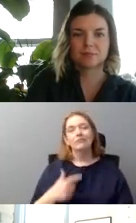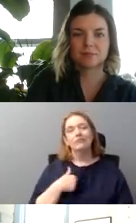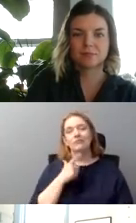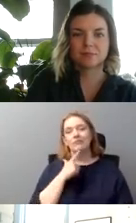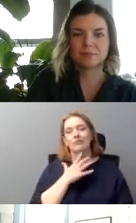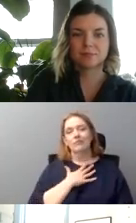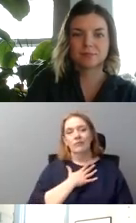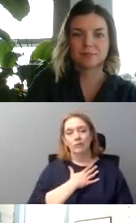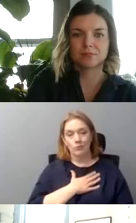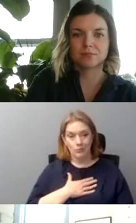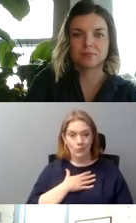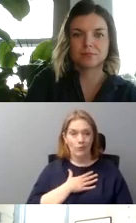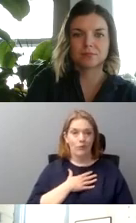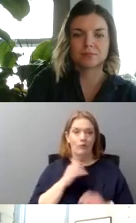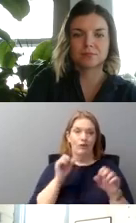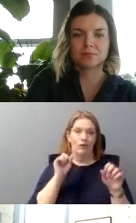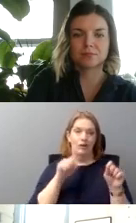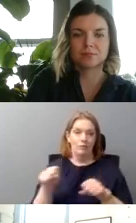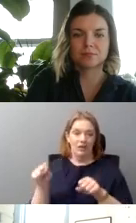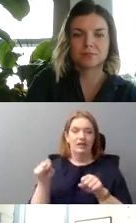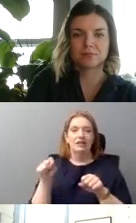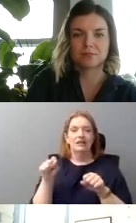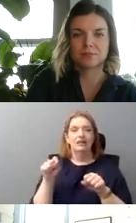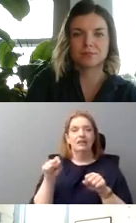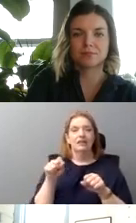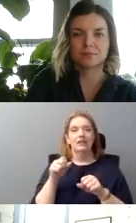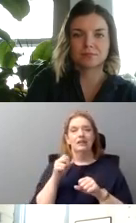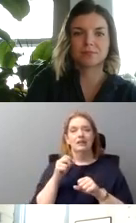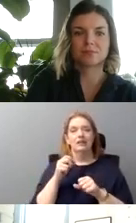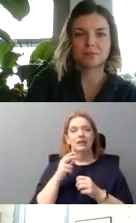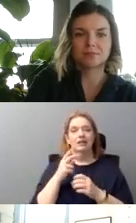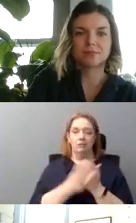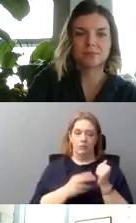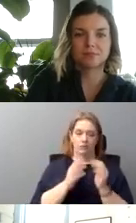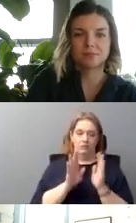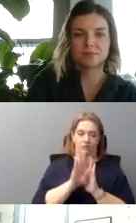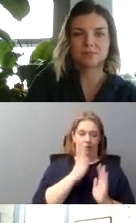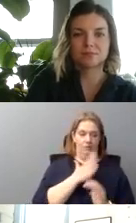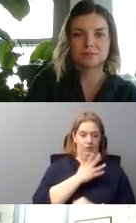programming ability, and also just the ability to develop my personal, professional skills